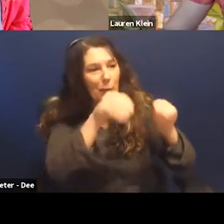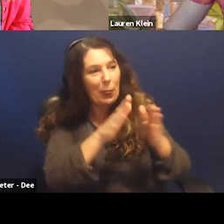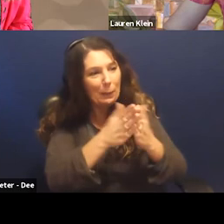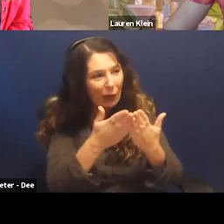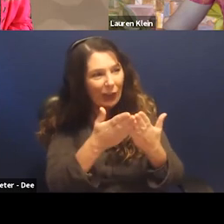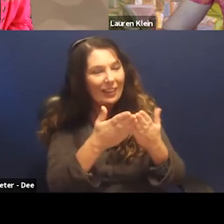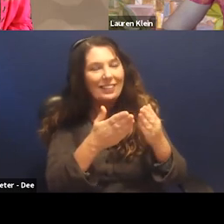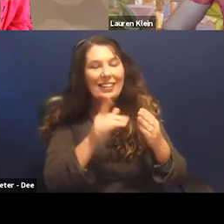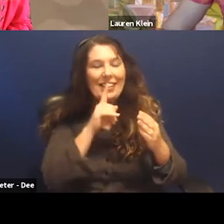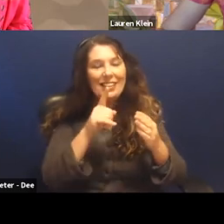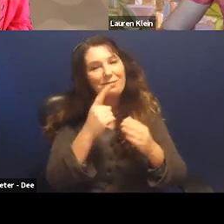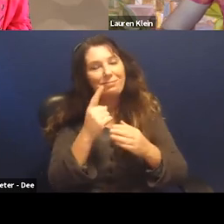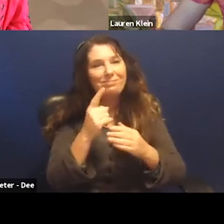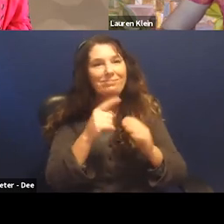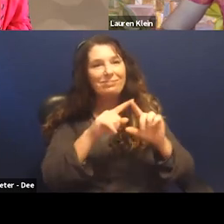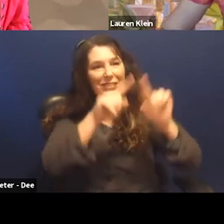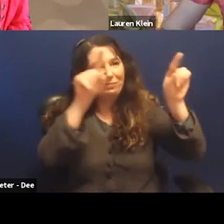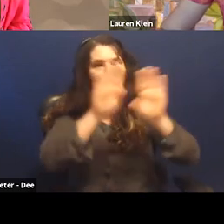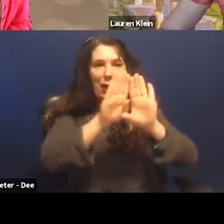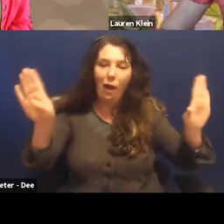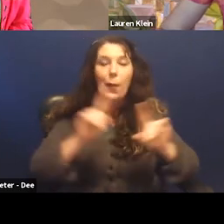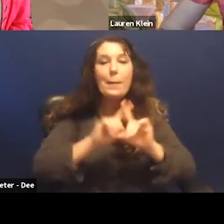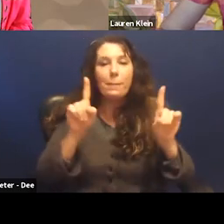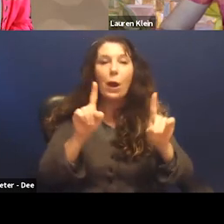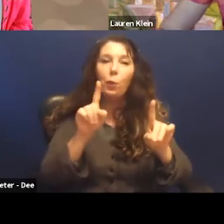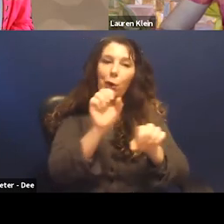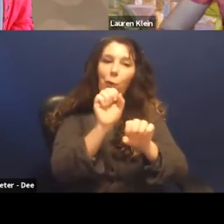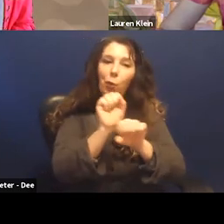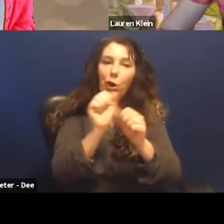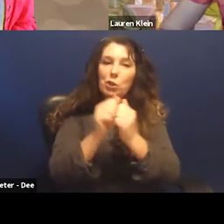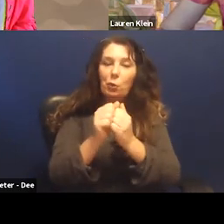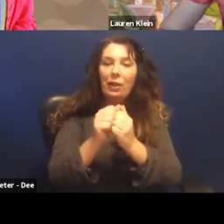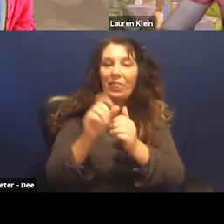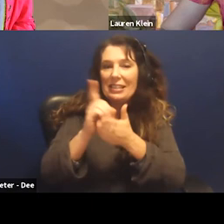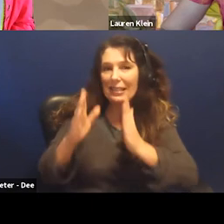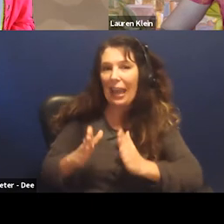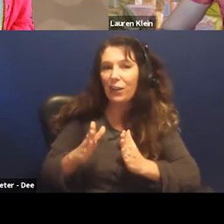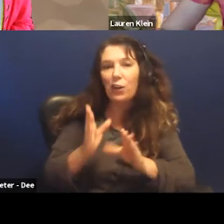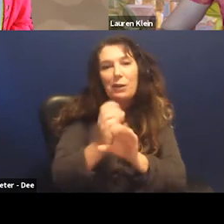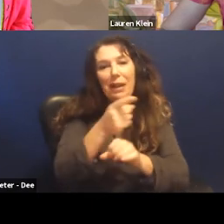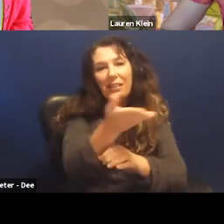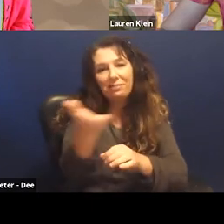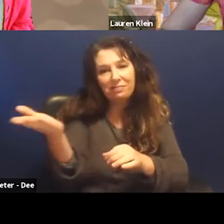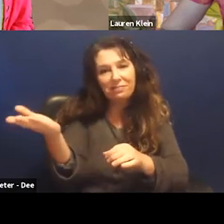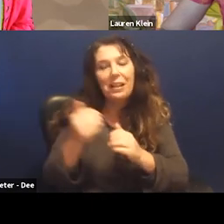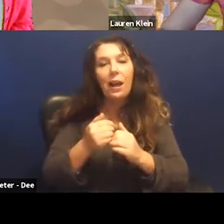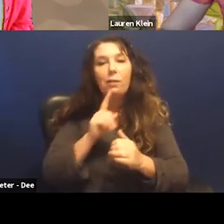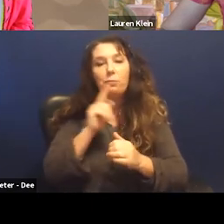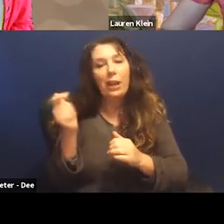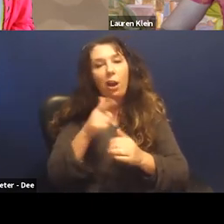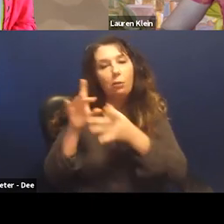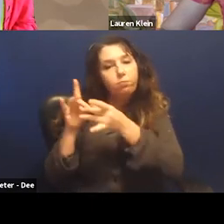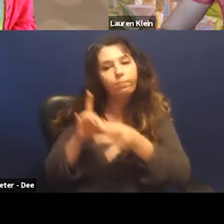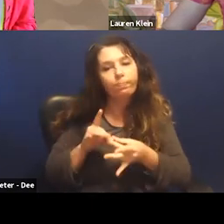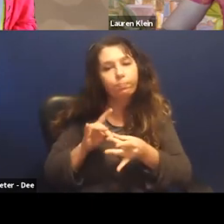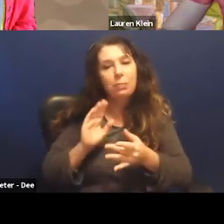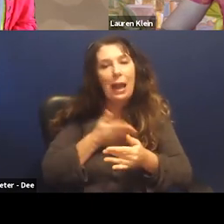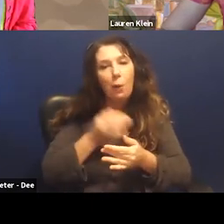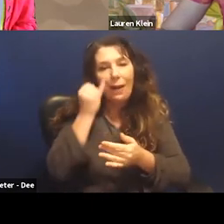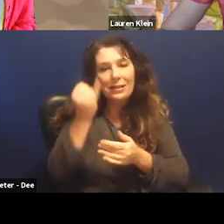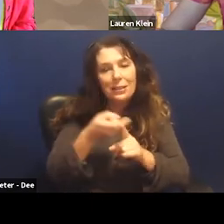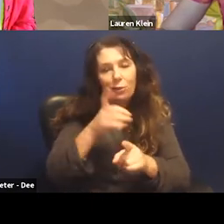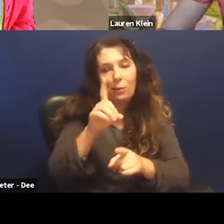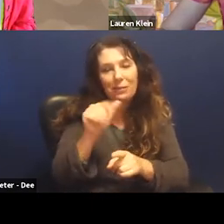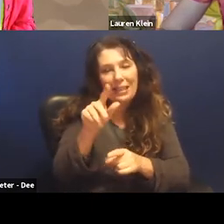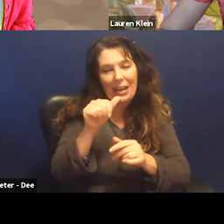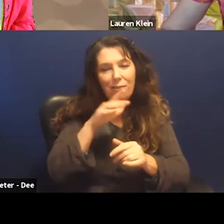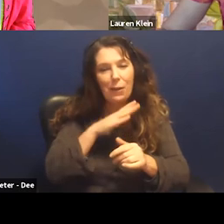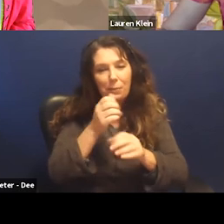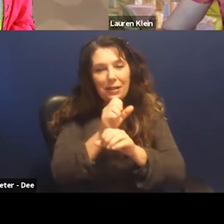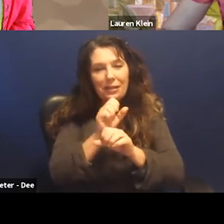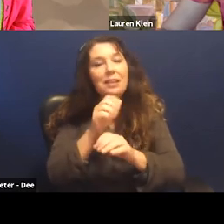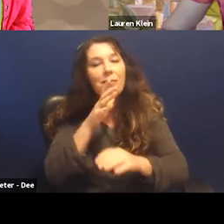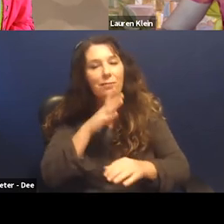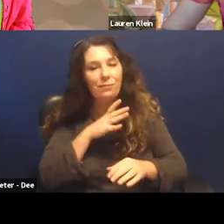So we worked with designer Marsha Diaz, and made these infographics, of the principles of data feminism, along with some postcards for each principle that explains them.